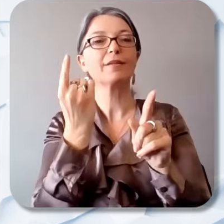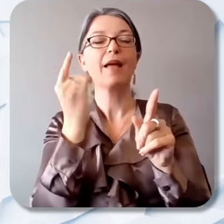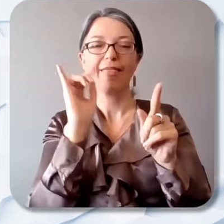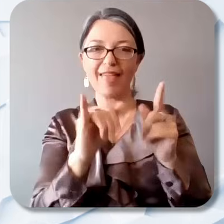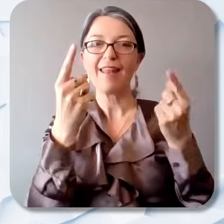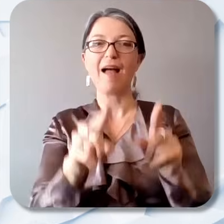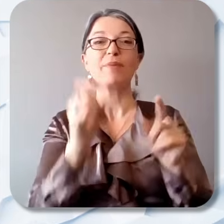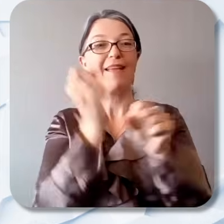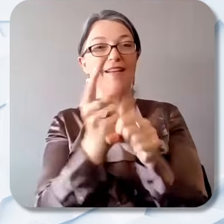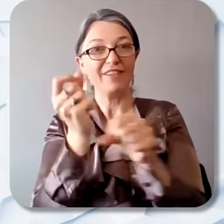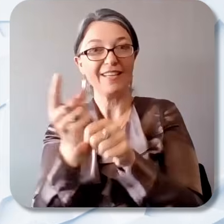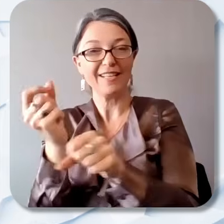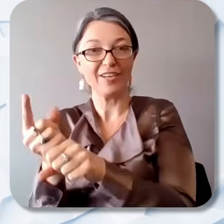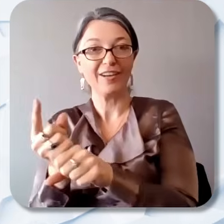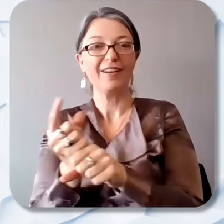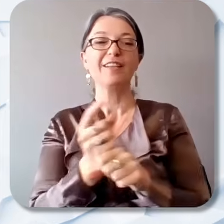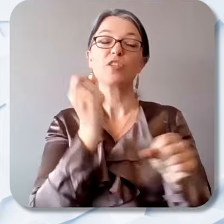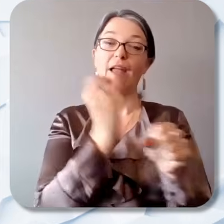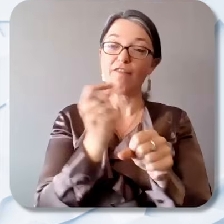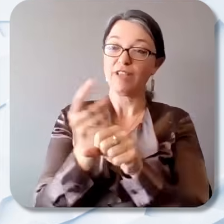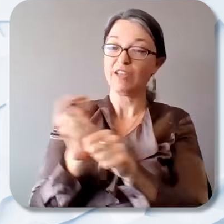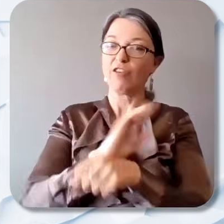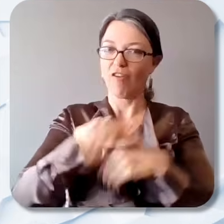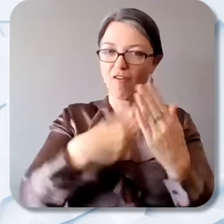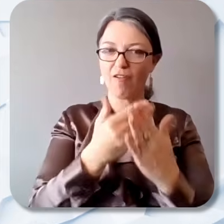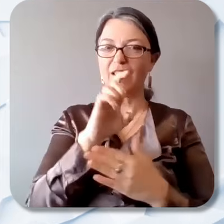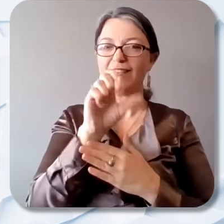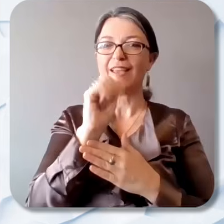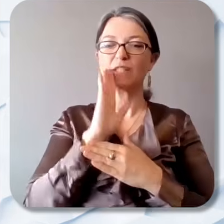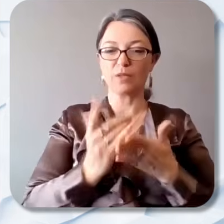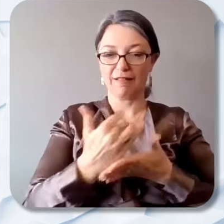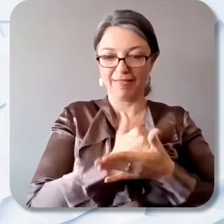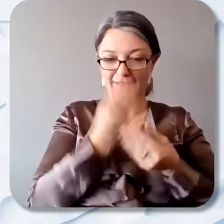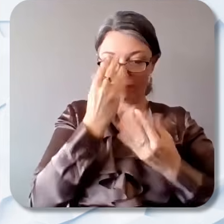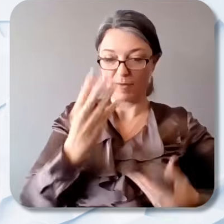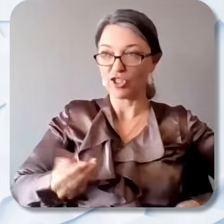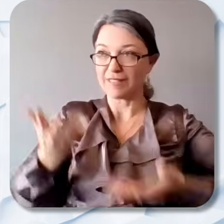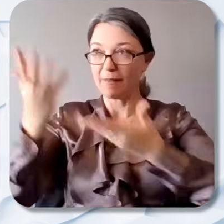So every year every LEA is going to be submitting this data.